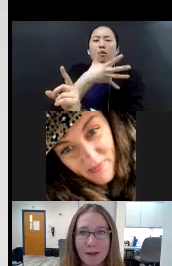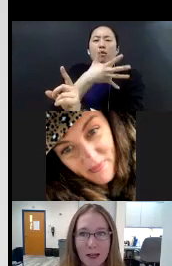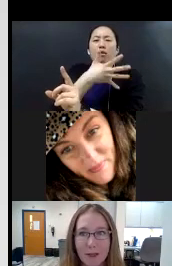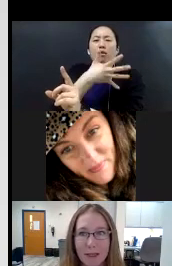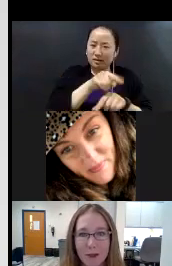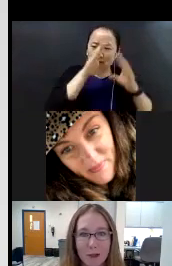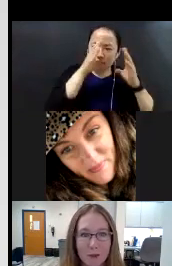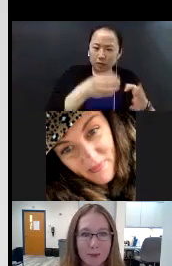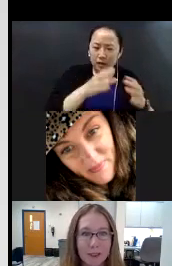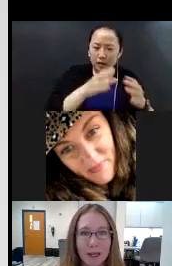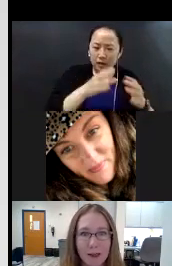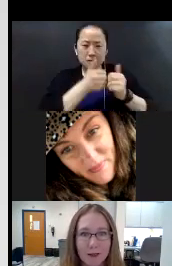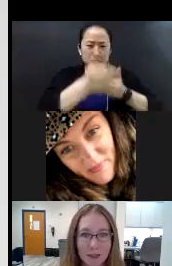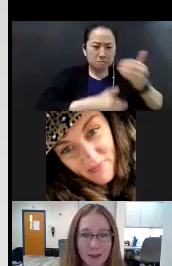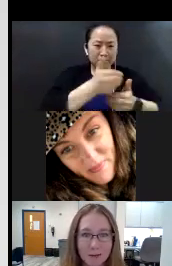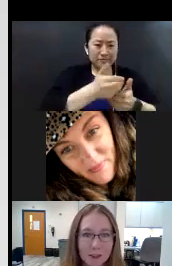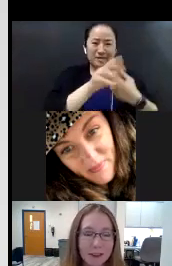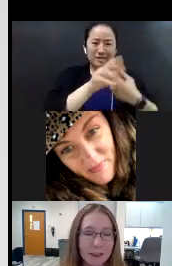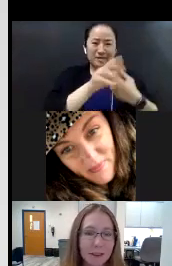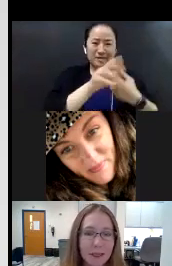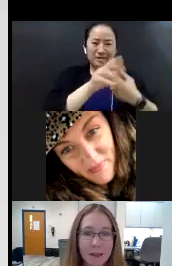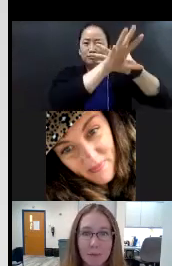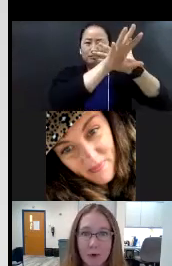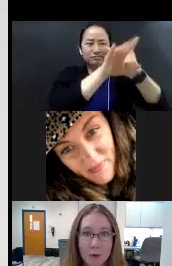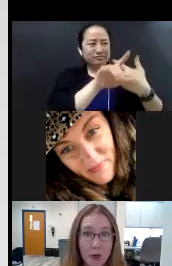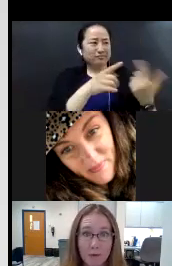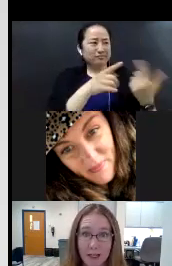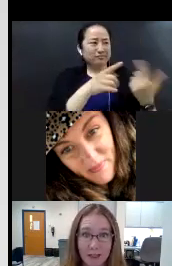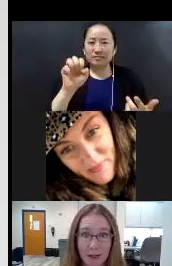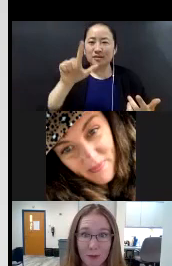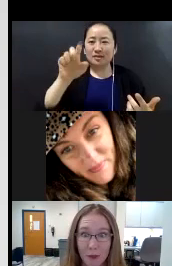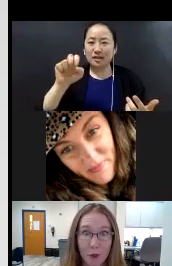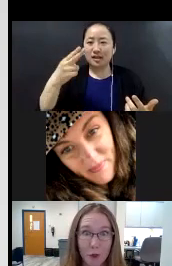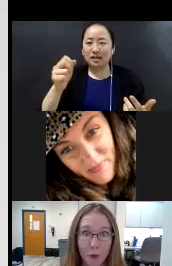HOW DO WE GET GOING WITH SOME OF THIS TELEHEALTH STUFF? BOOM, COVID HIT.